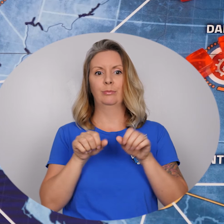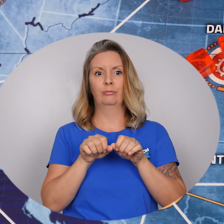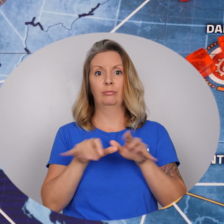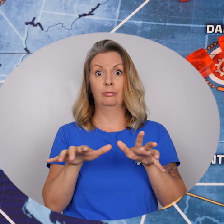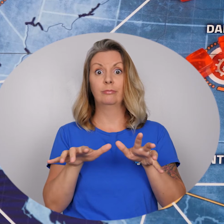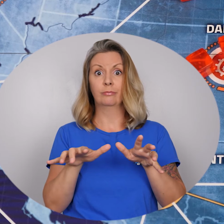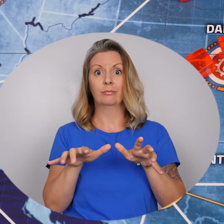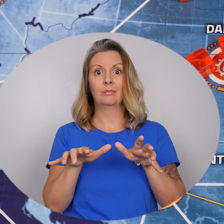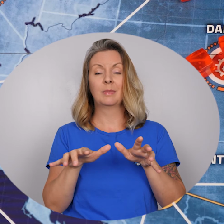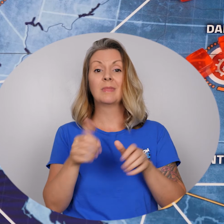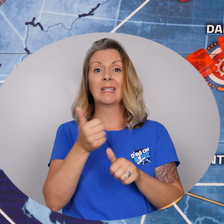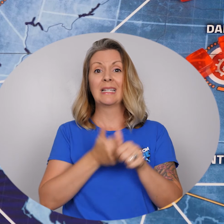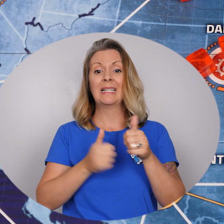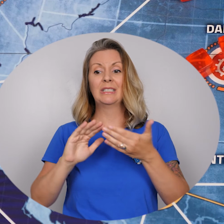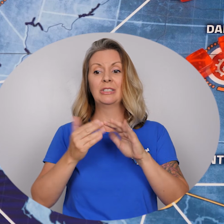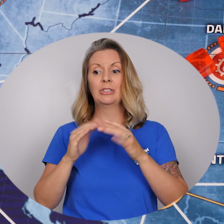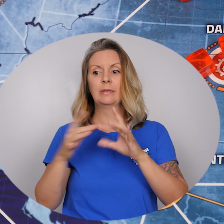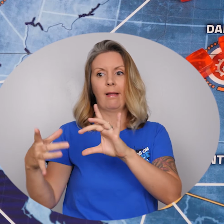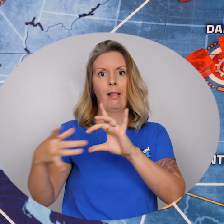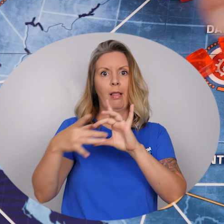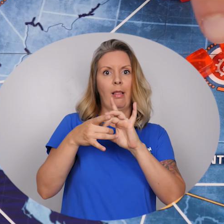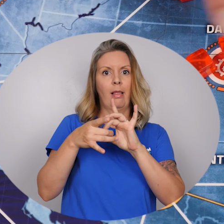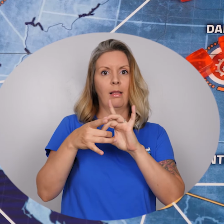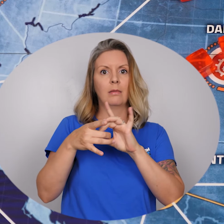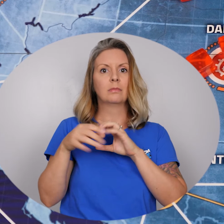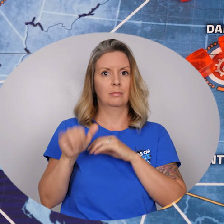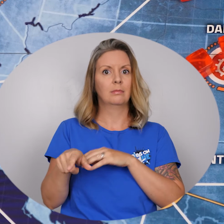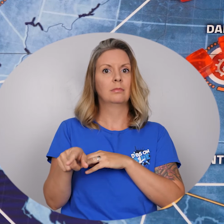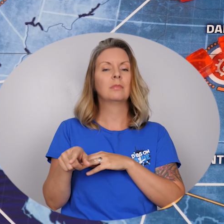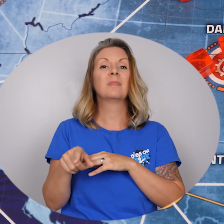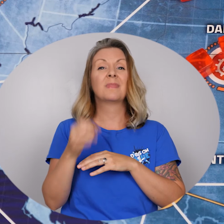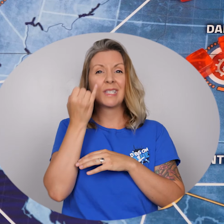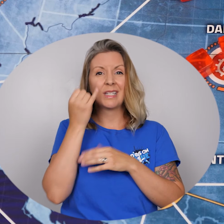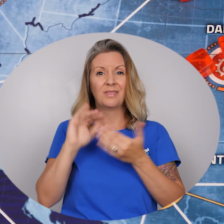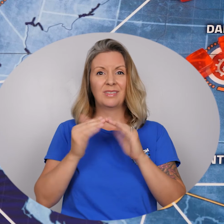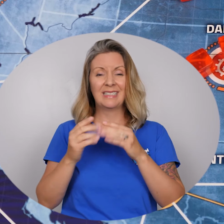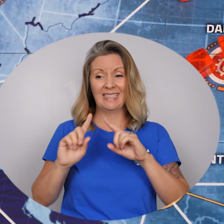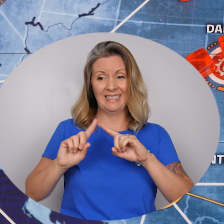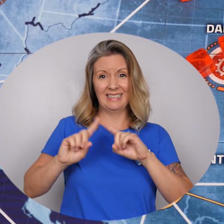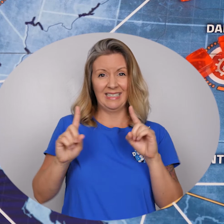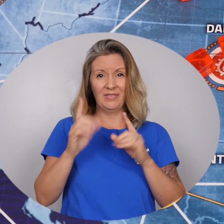of the outbreaking disease’s color on each city connected to the city where the outbreak